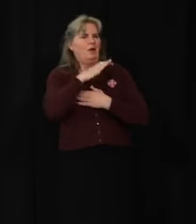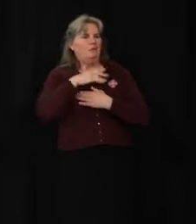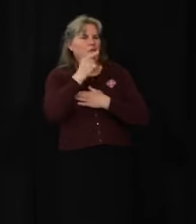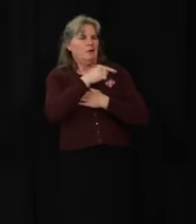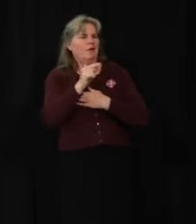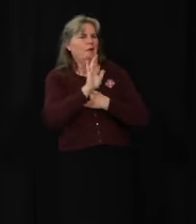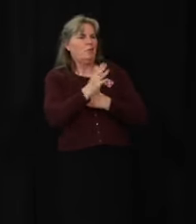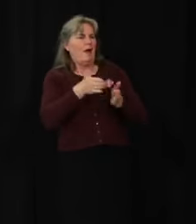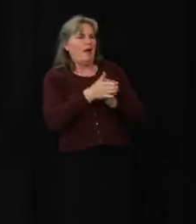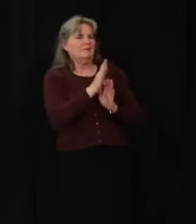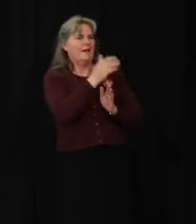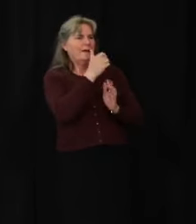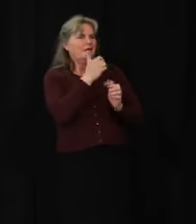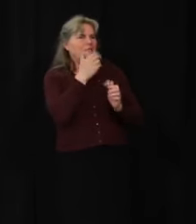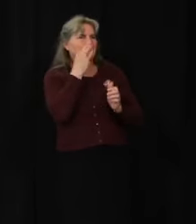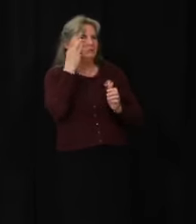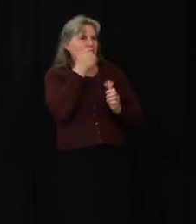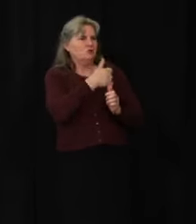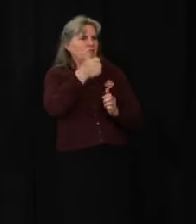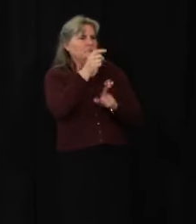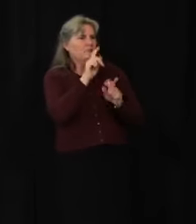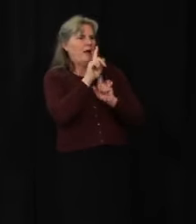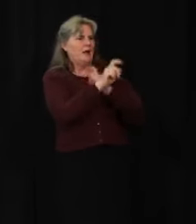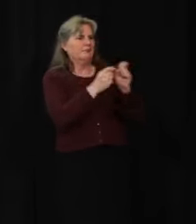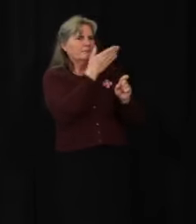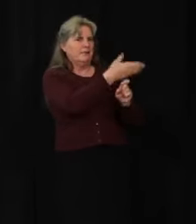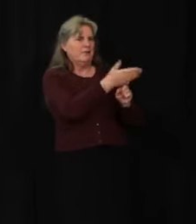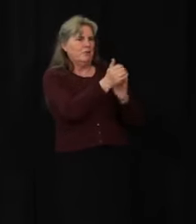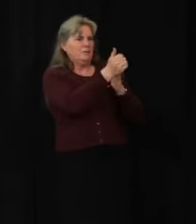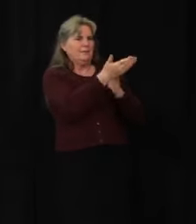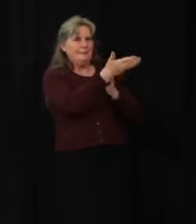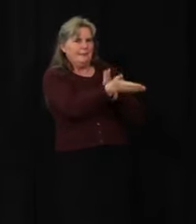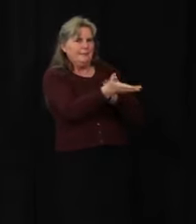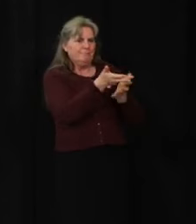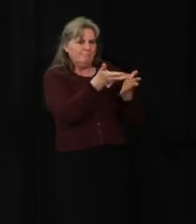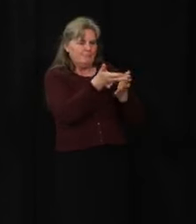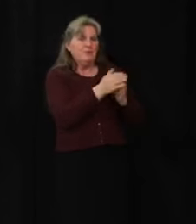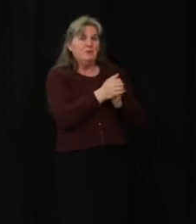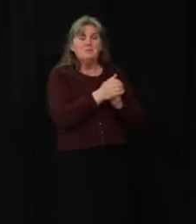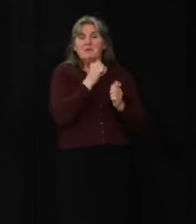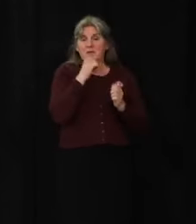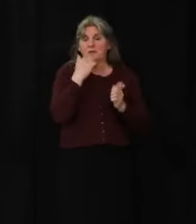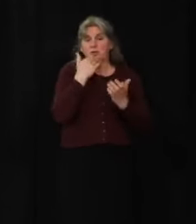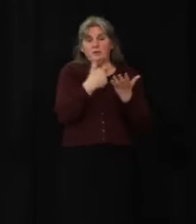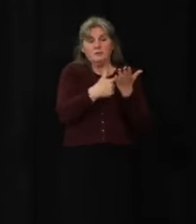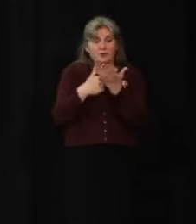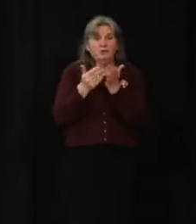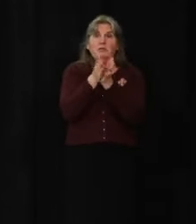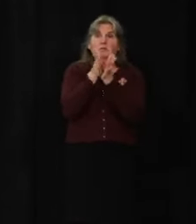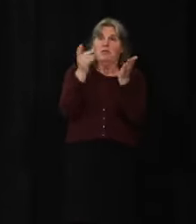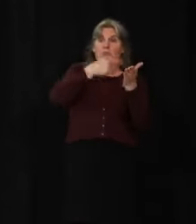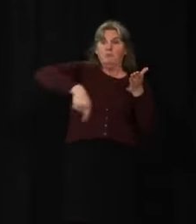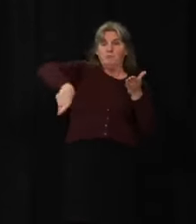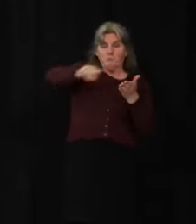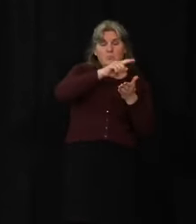how do we judge our risk based on the epidemiology South and